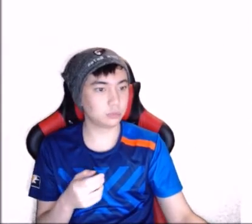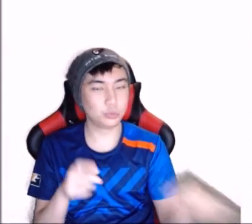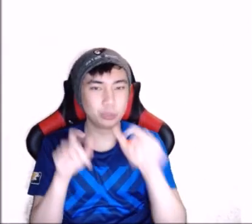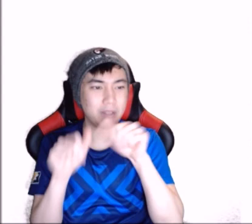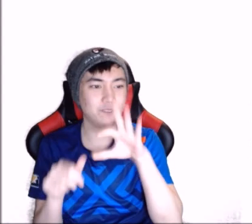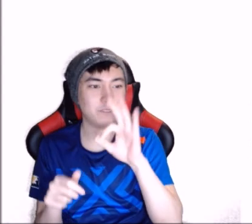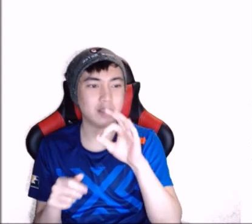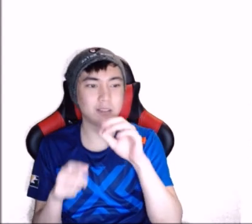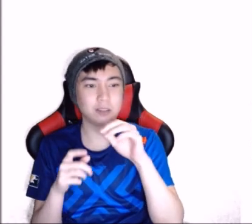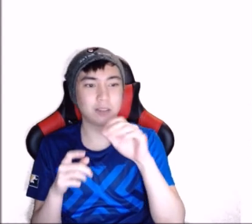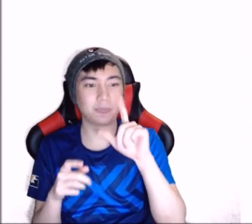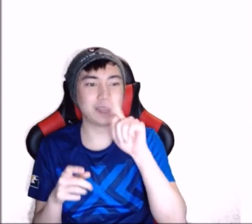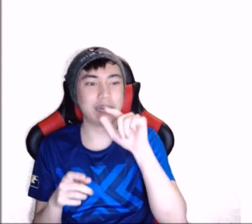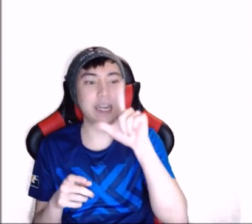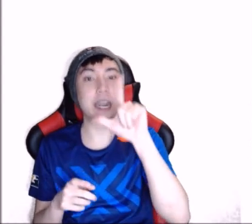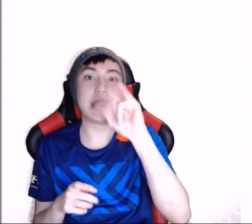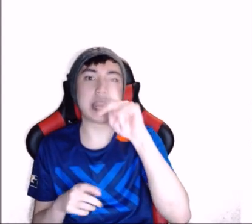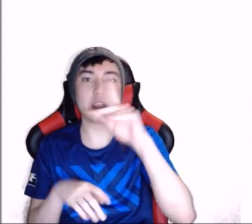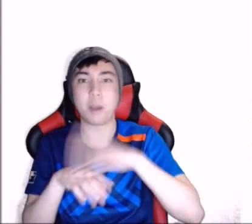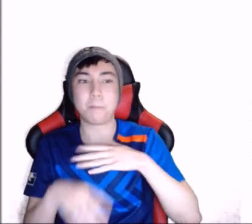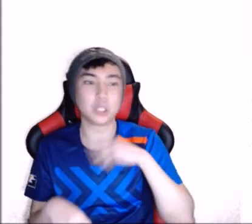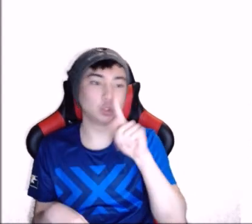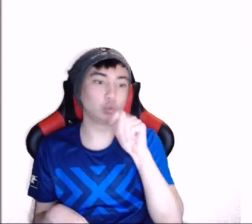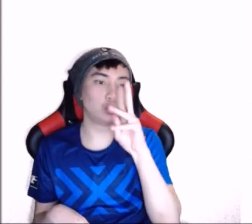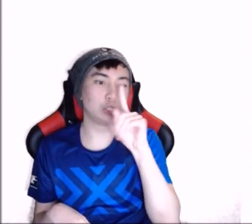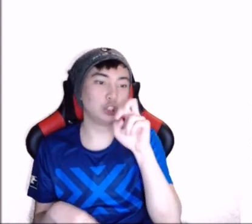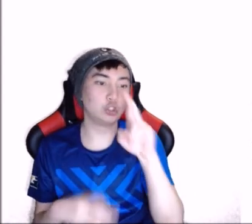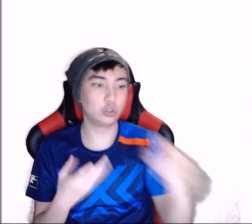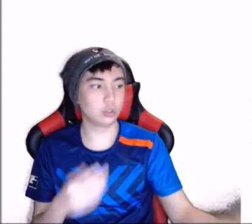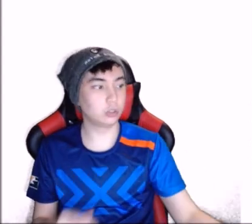You can find the link on Twitter